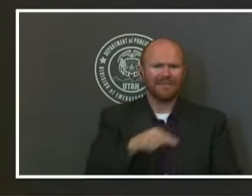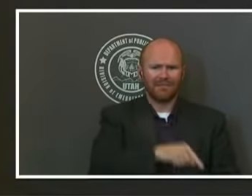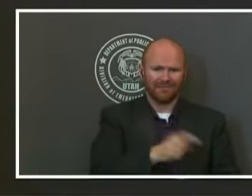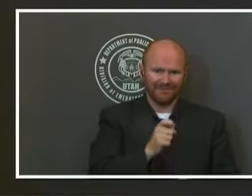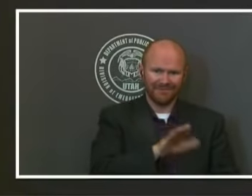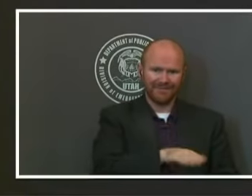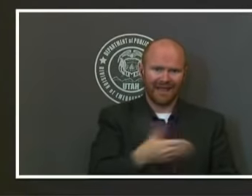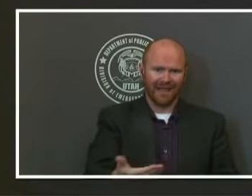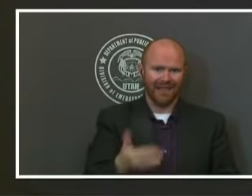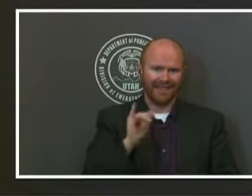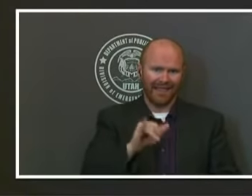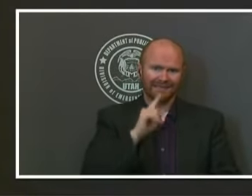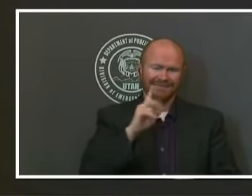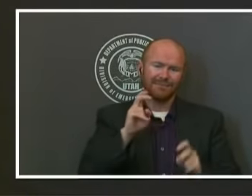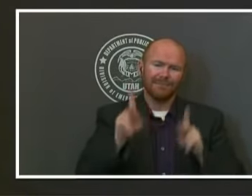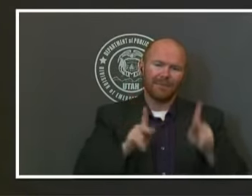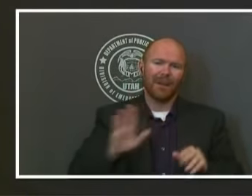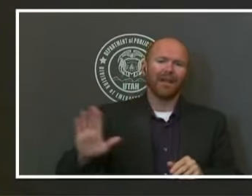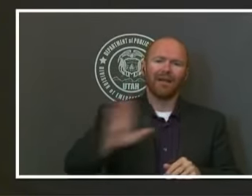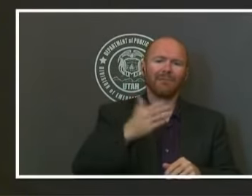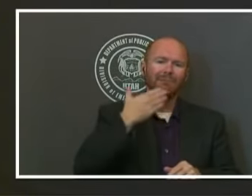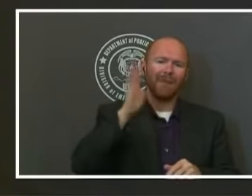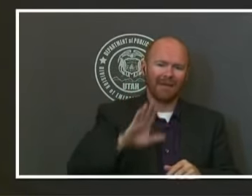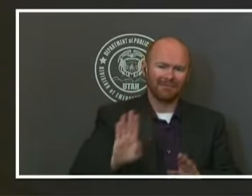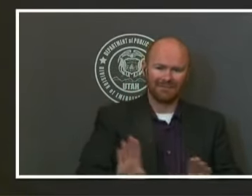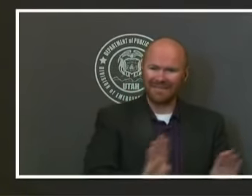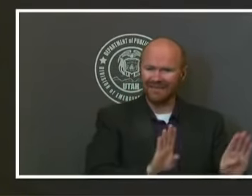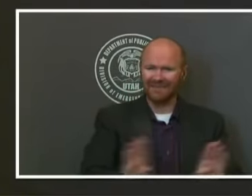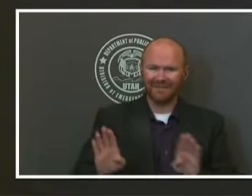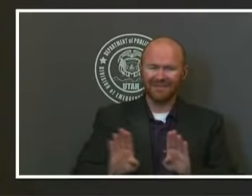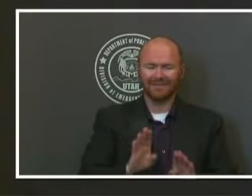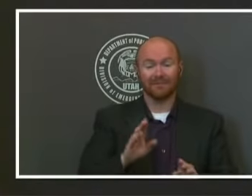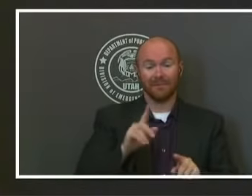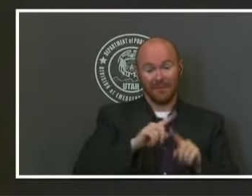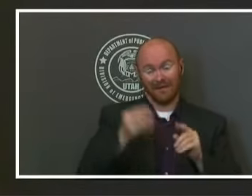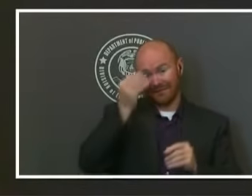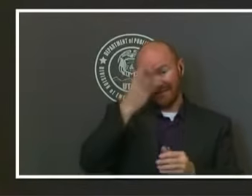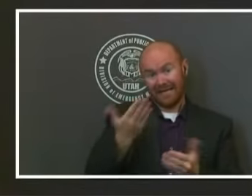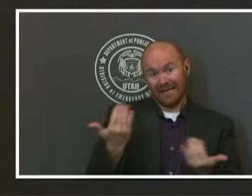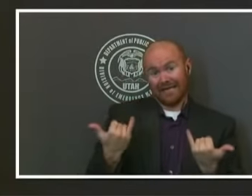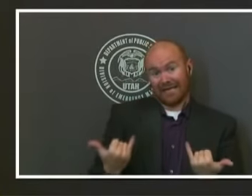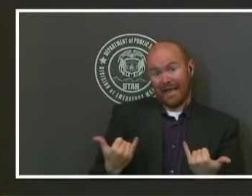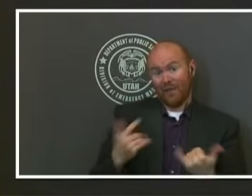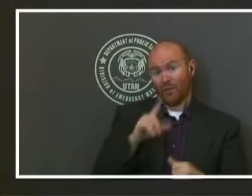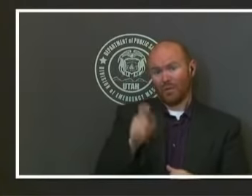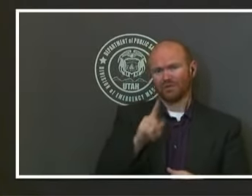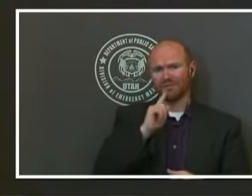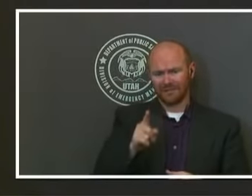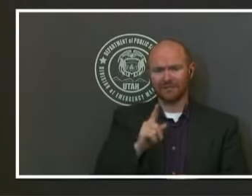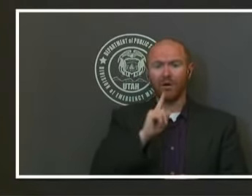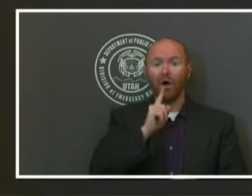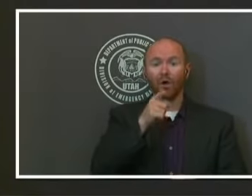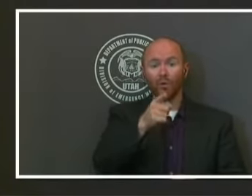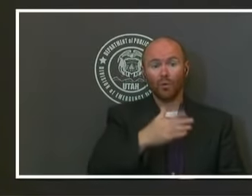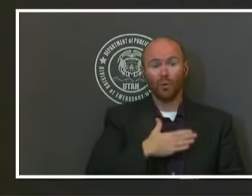you can guarantee or assure it is a D. at the end of the day